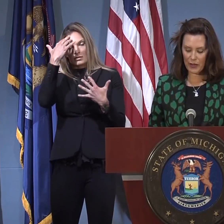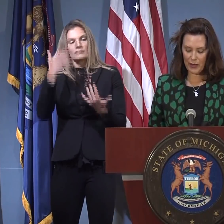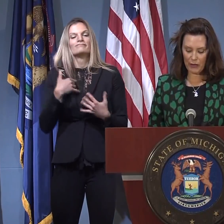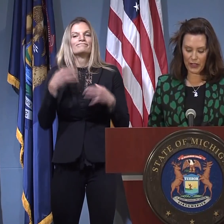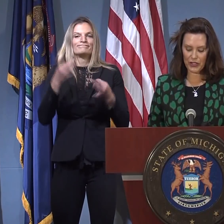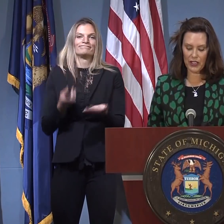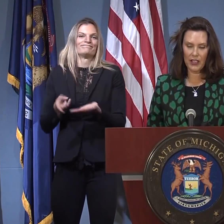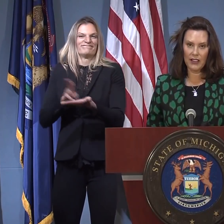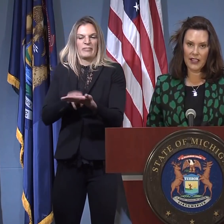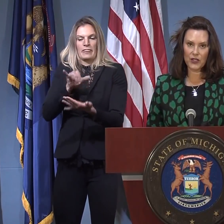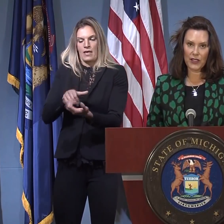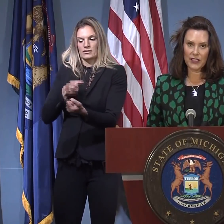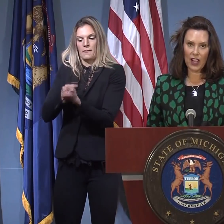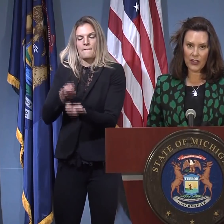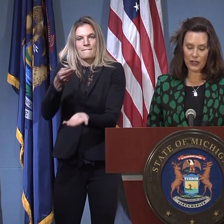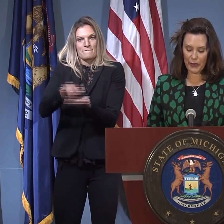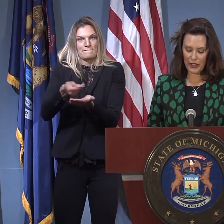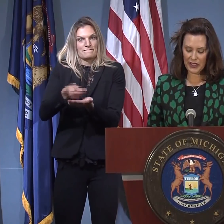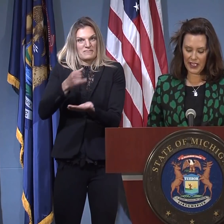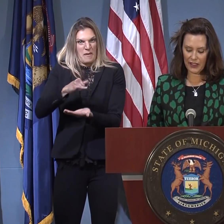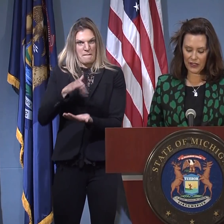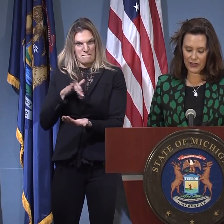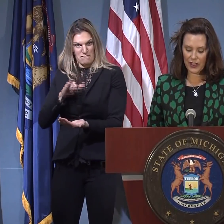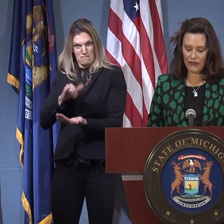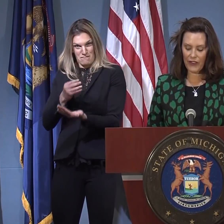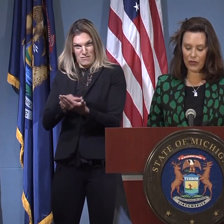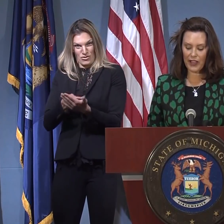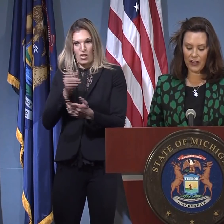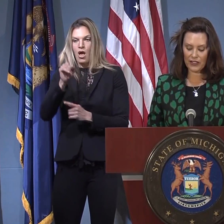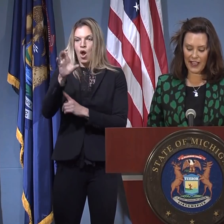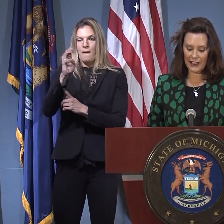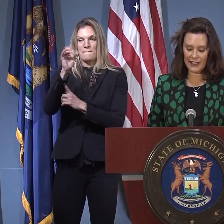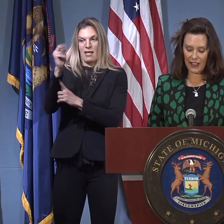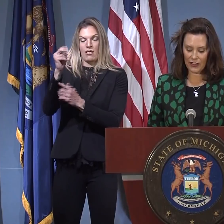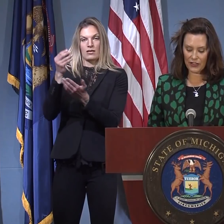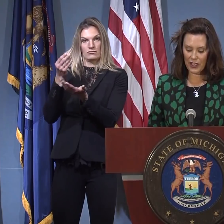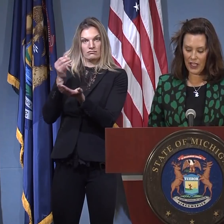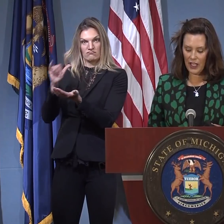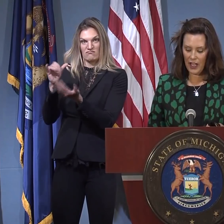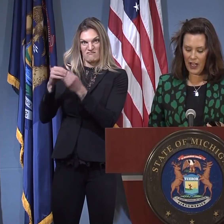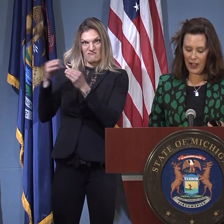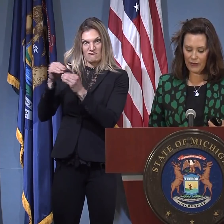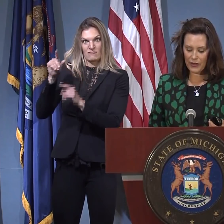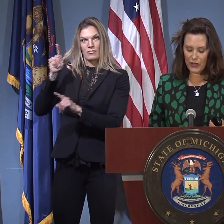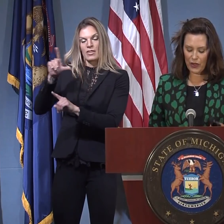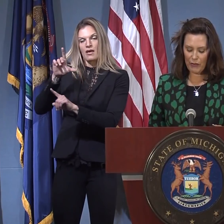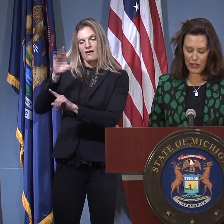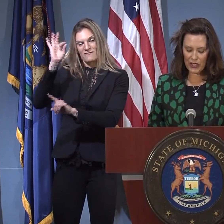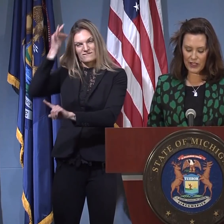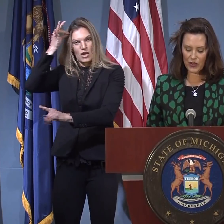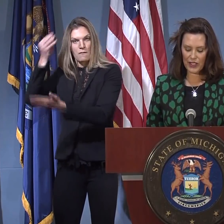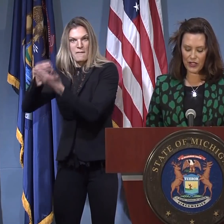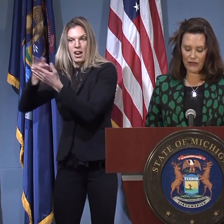CUSTOMERS. THAT IS WHY I SIGNED INTO LAW THE BIPARTISAN SUPPLEMENTAL BUDGET THAT DIRECTED